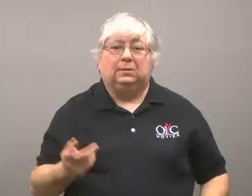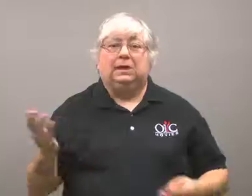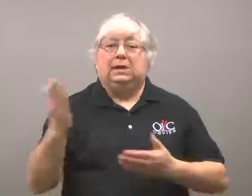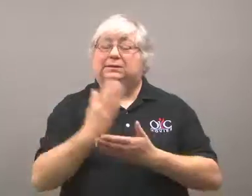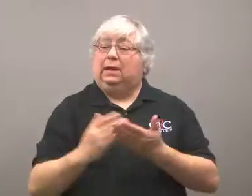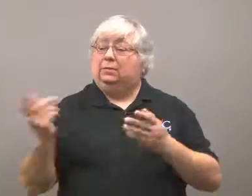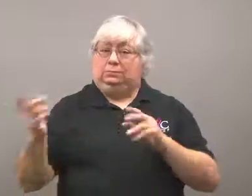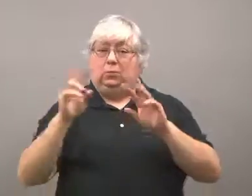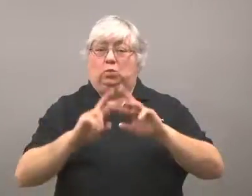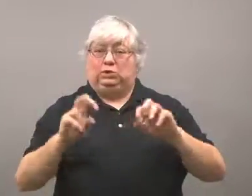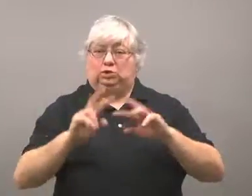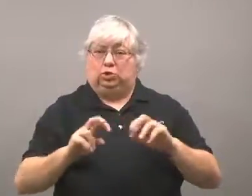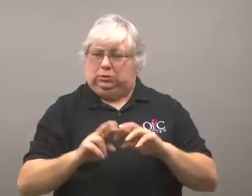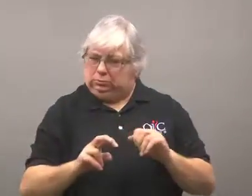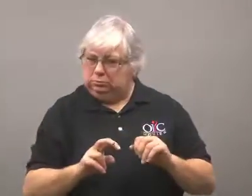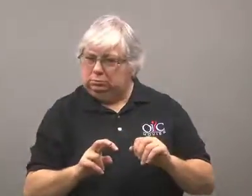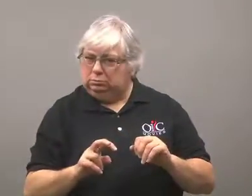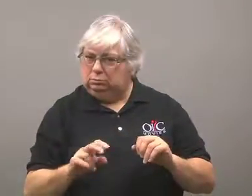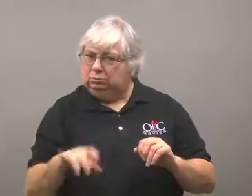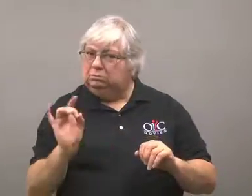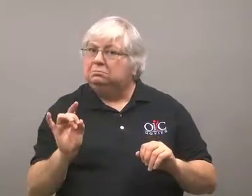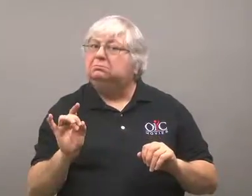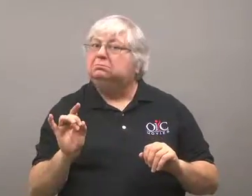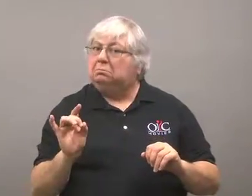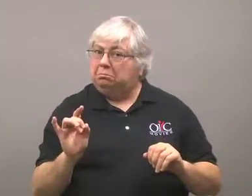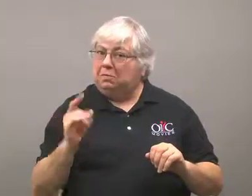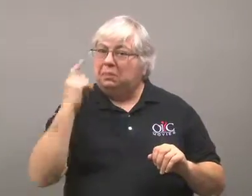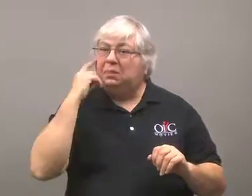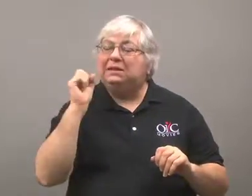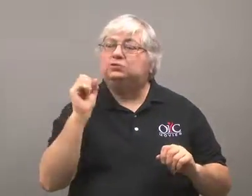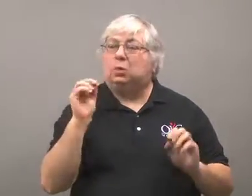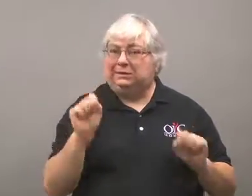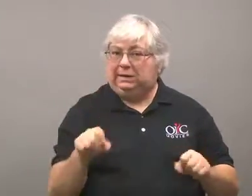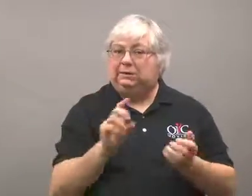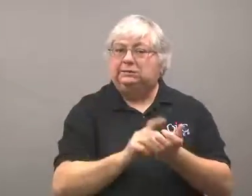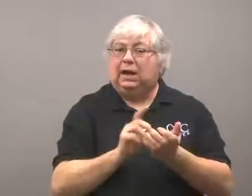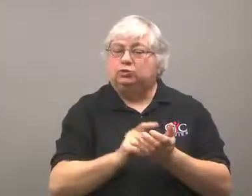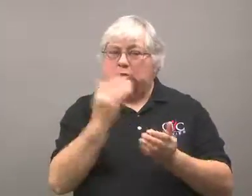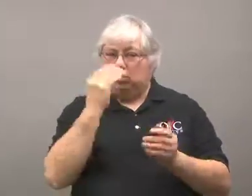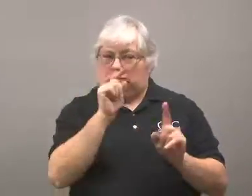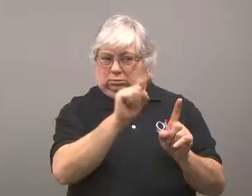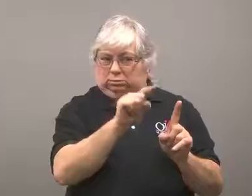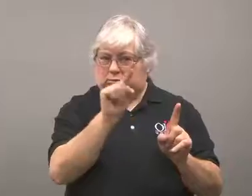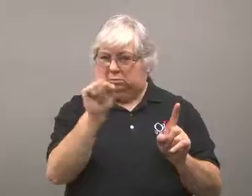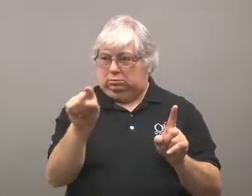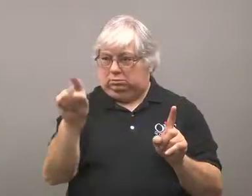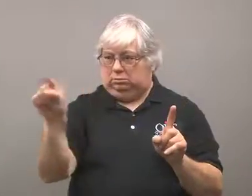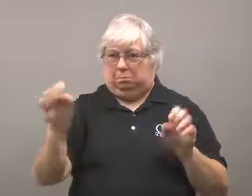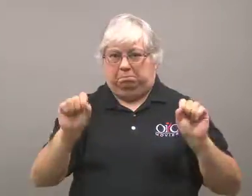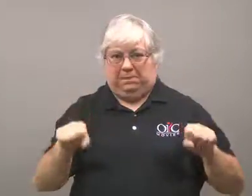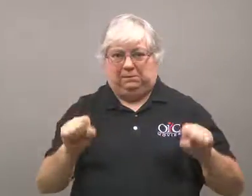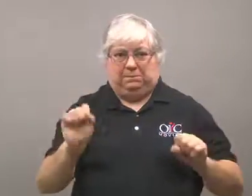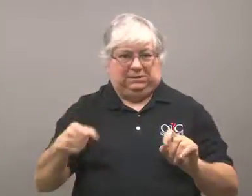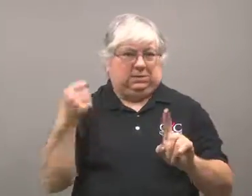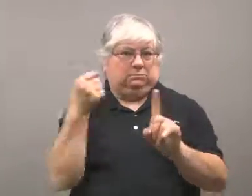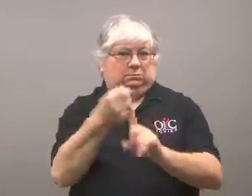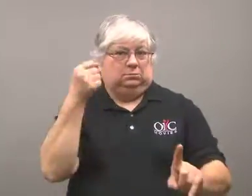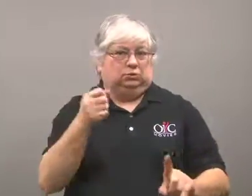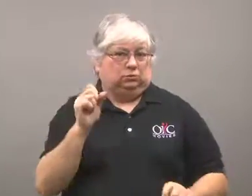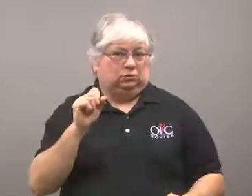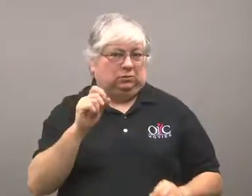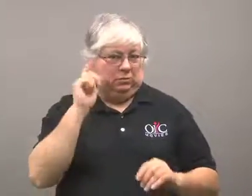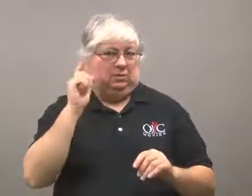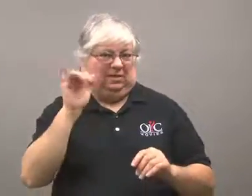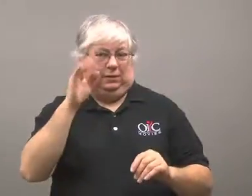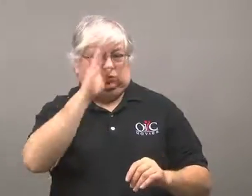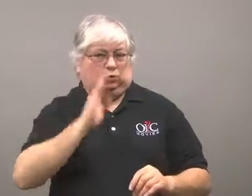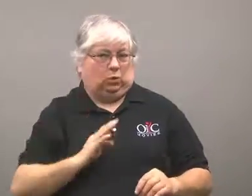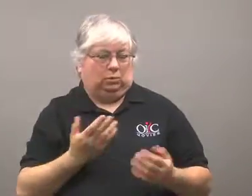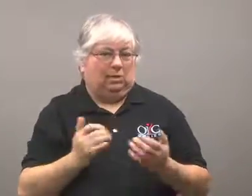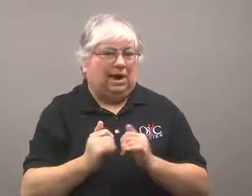Some researchers have found a way doctors can determine who might be at risk for a stroke.